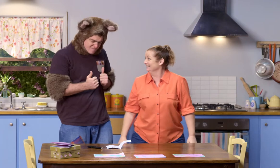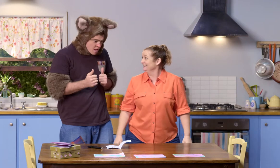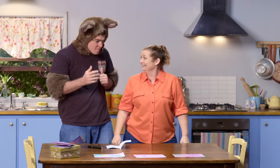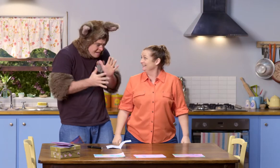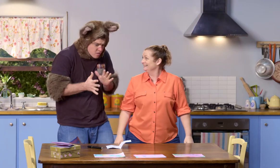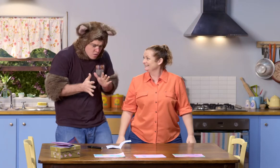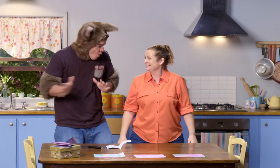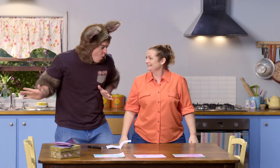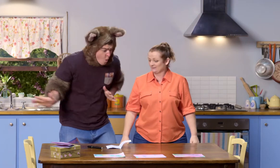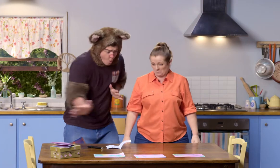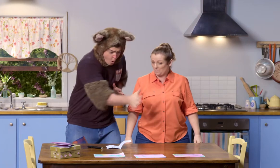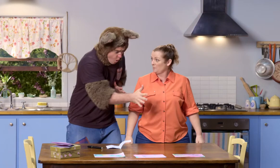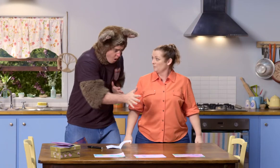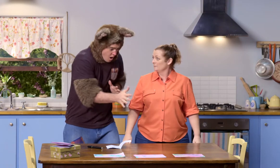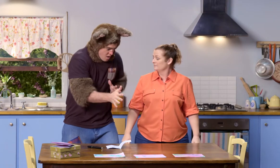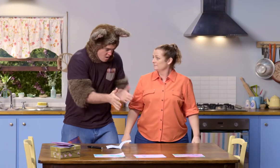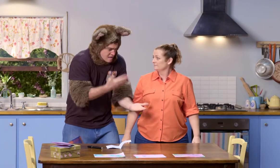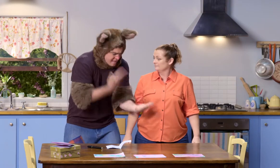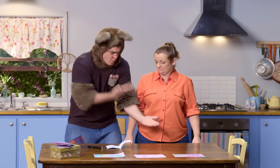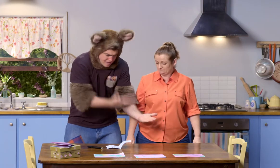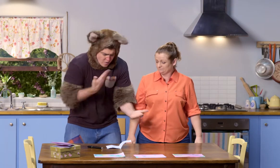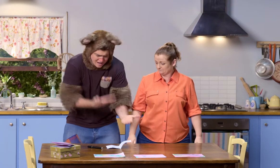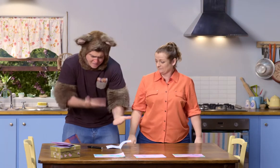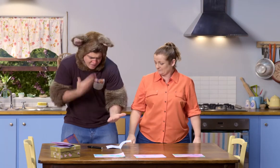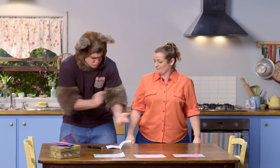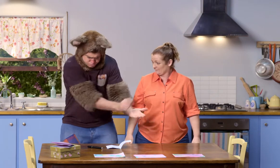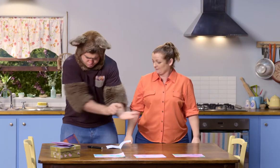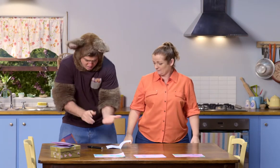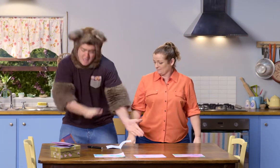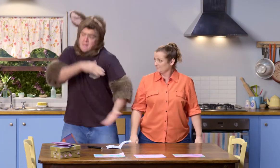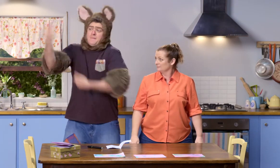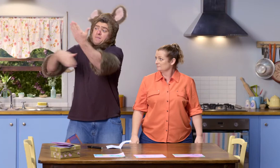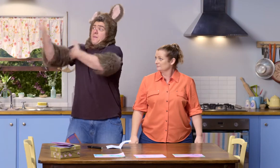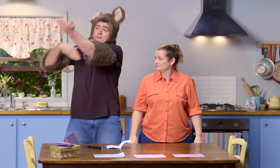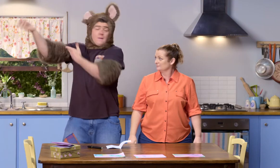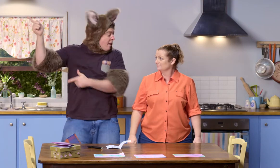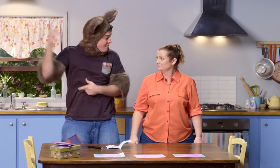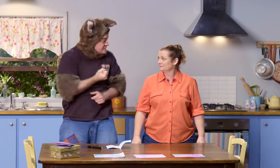Sally, does that mean every time we make a picture, we have to write "thank you" on them and then send them to Sumi?